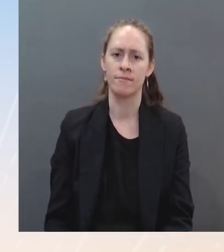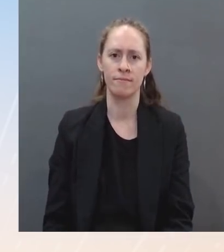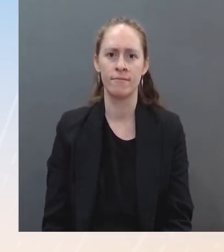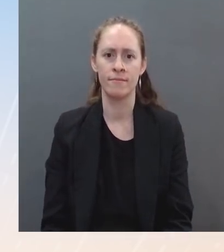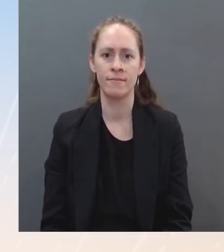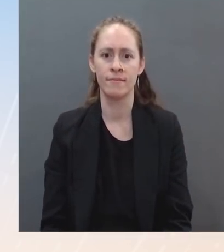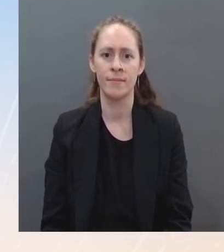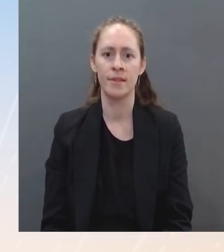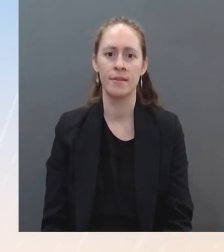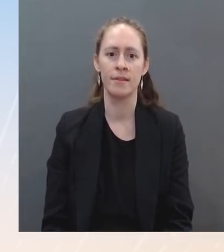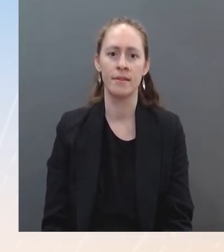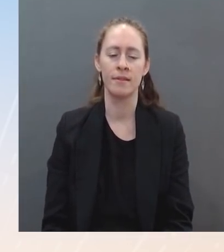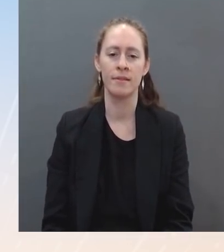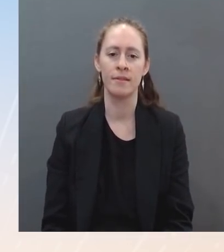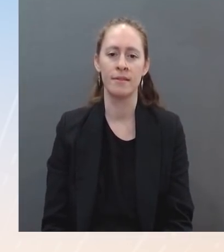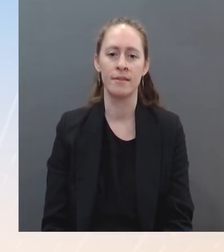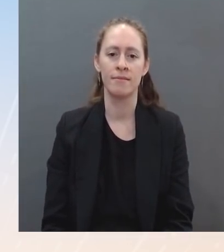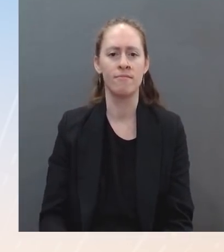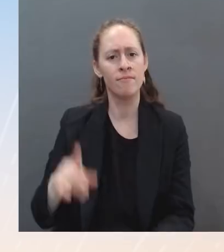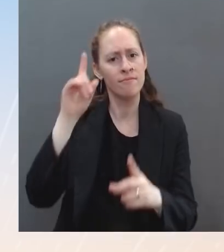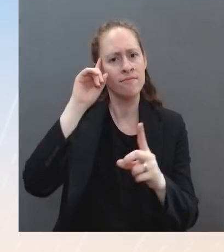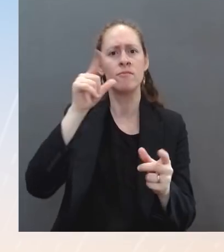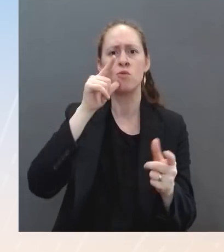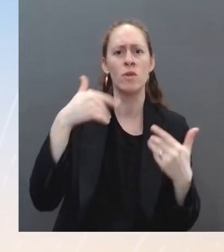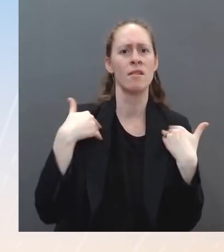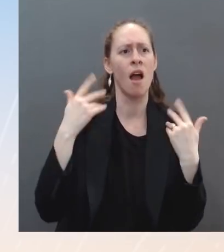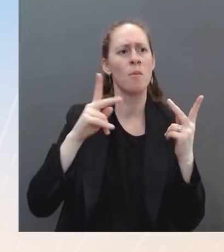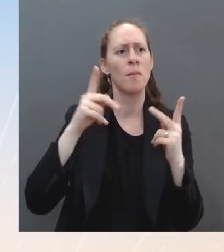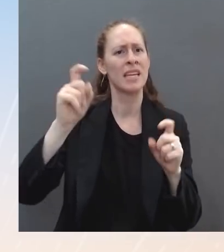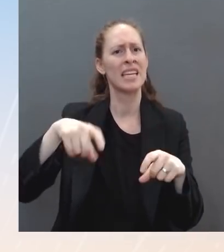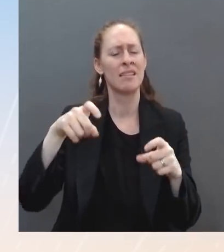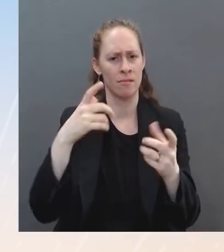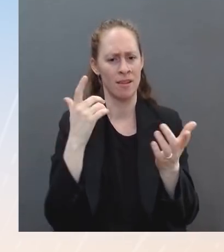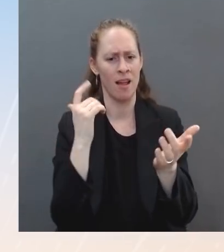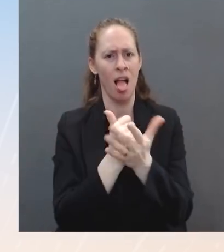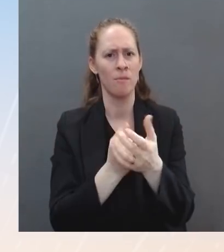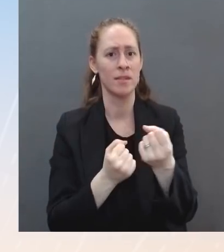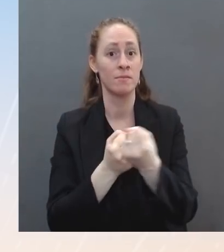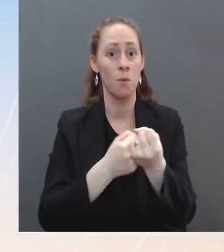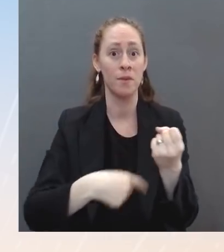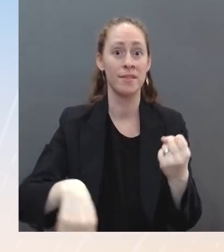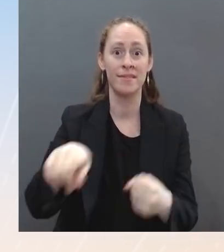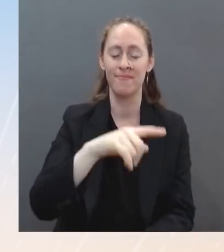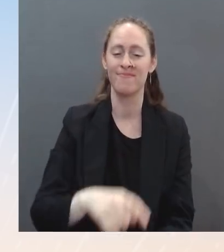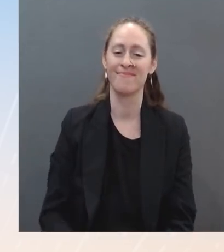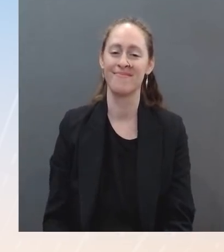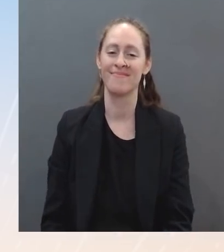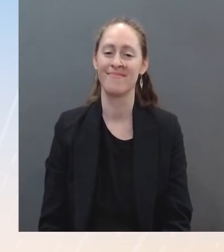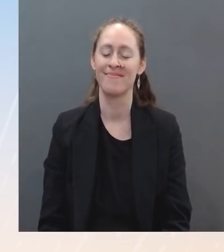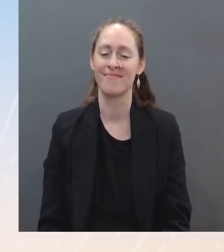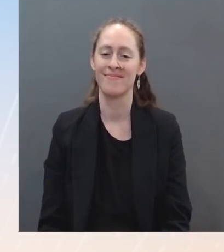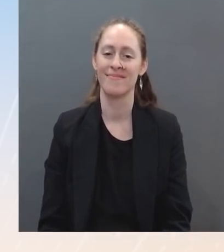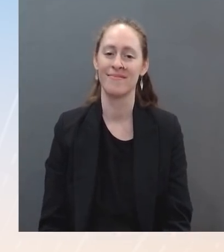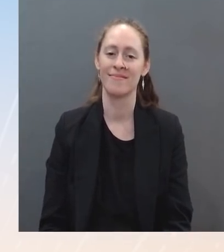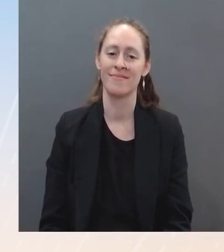And then lastly, but certainly not least, today we announced additional sanctions on Russian technology companies that enable Putin's war of choice.